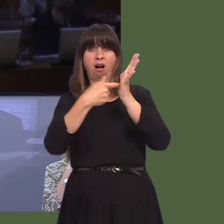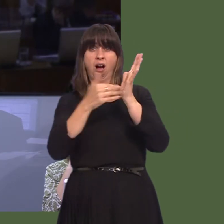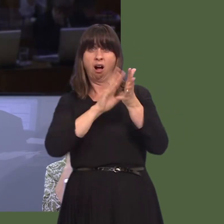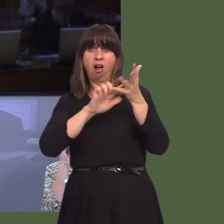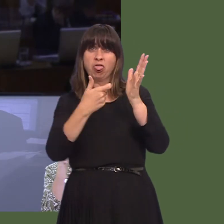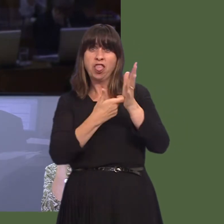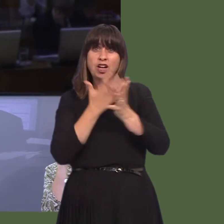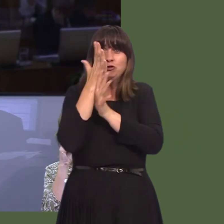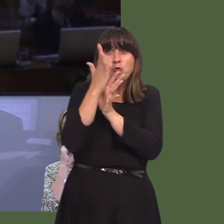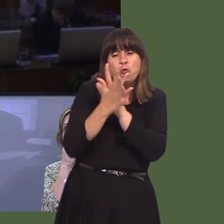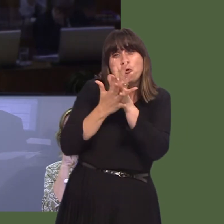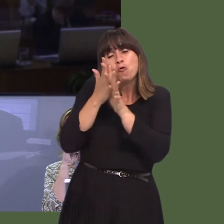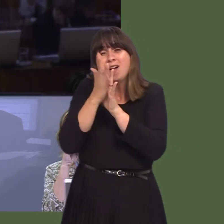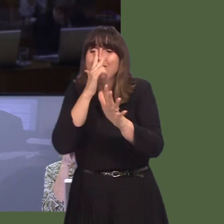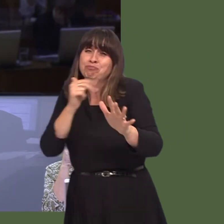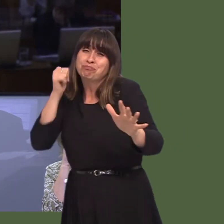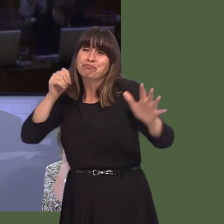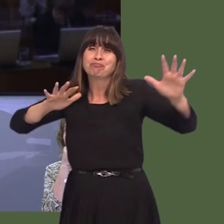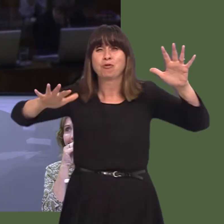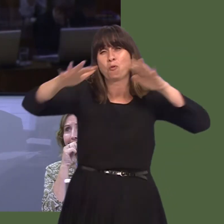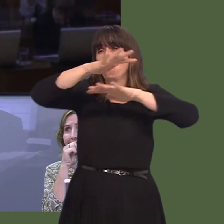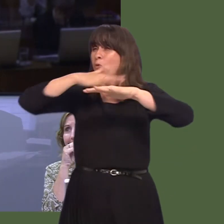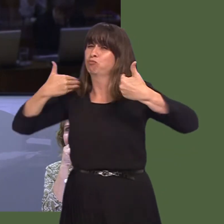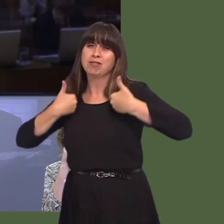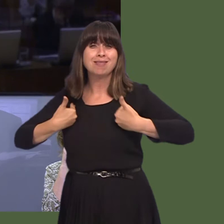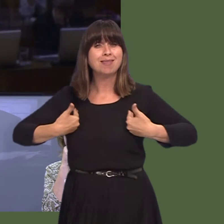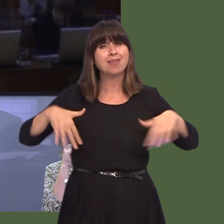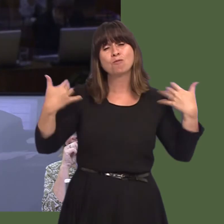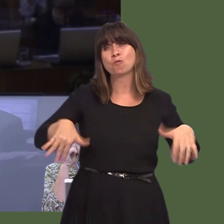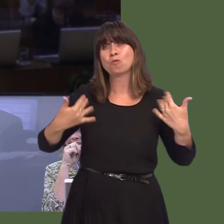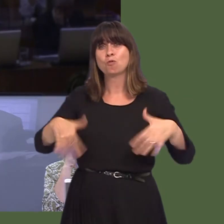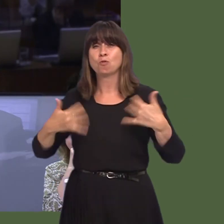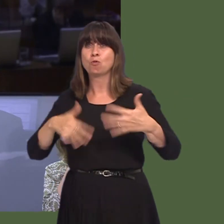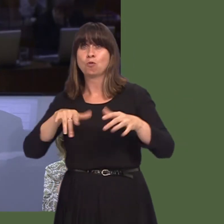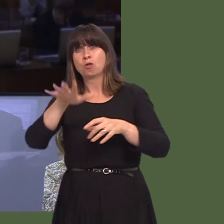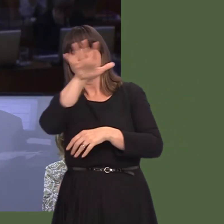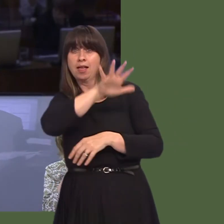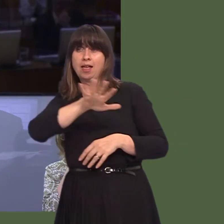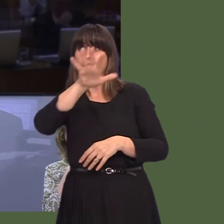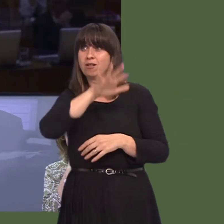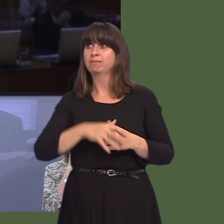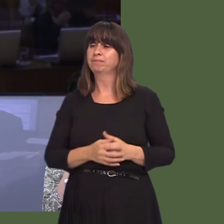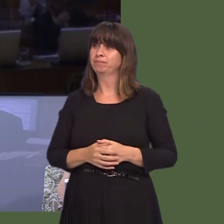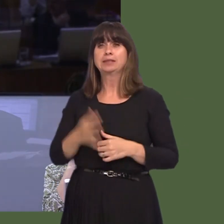culture and dislocation at the timeóand much more, aligned to the history we hear much more about as well?